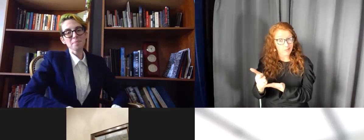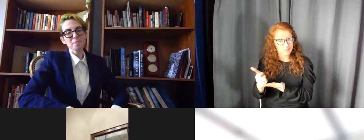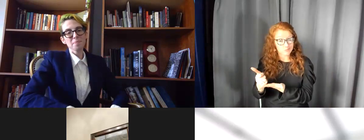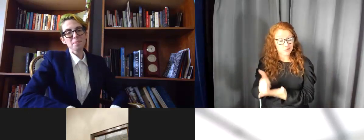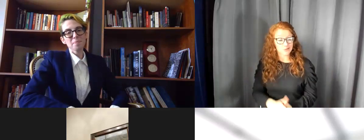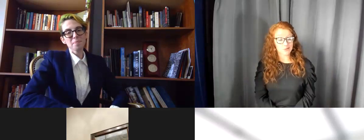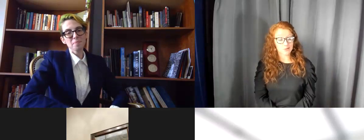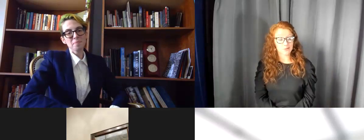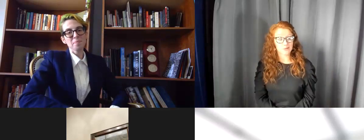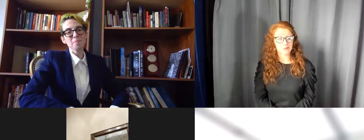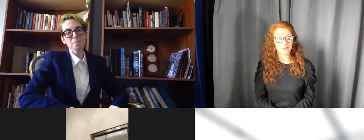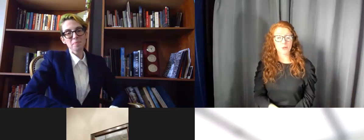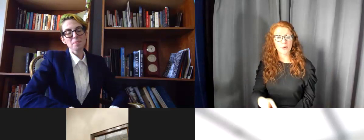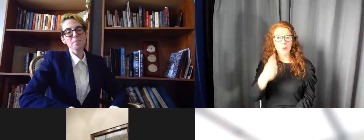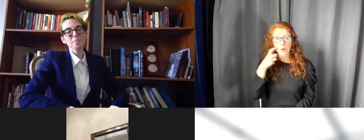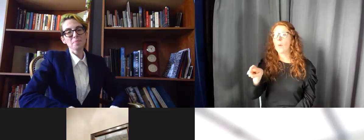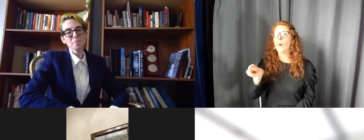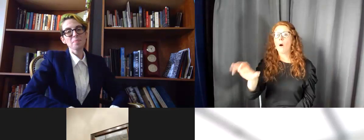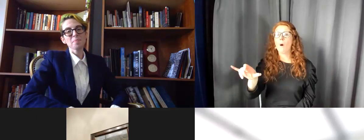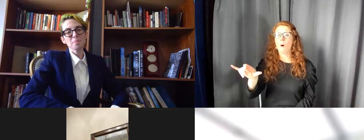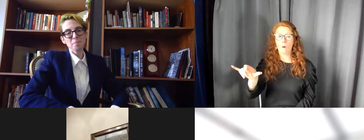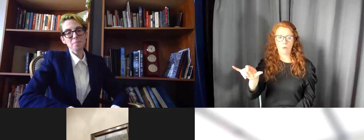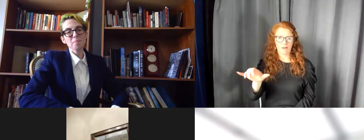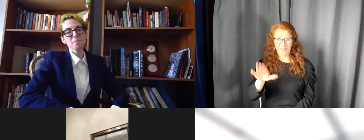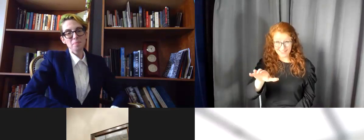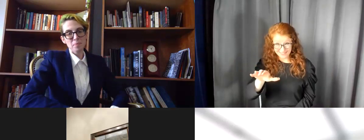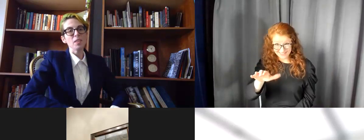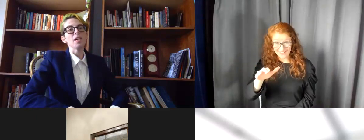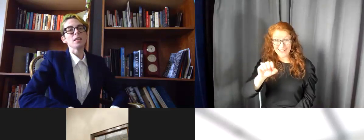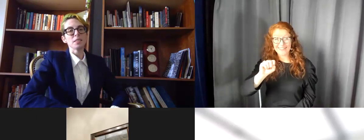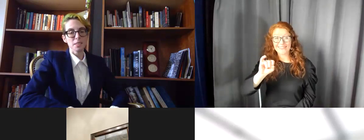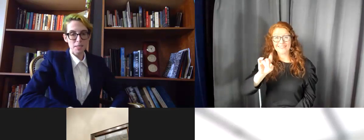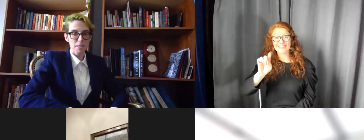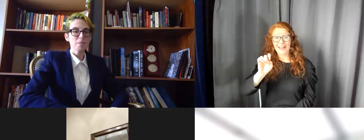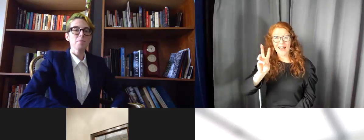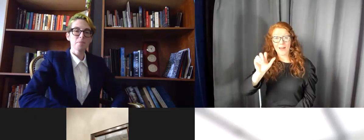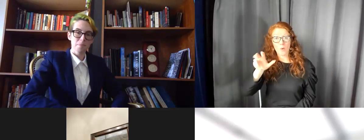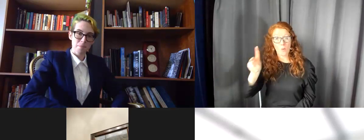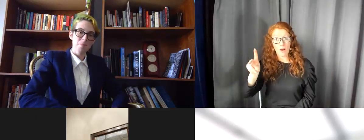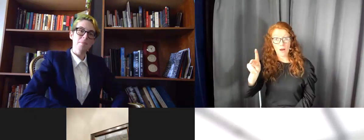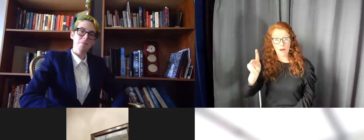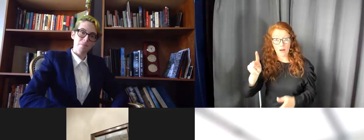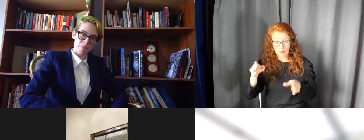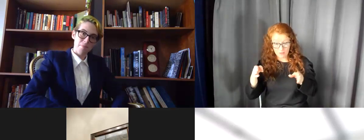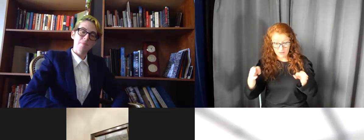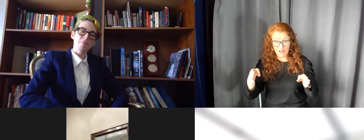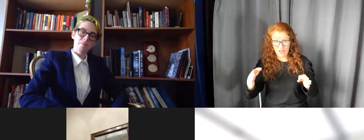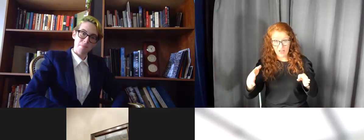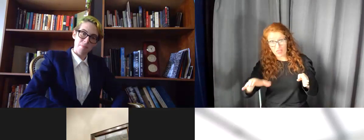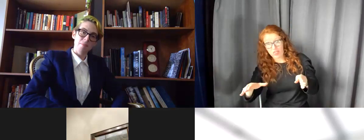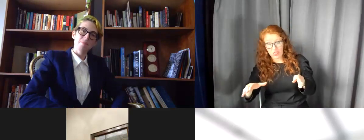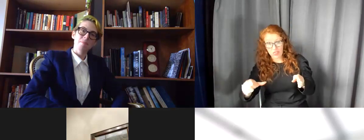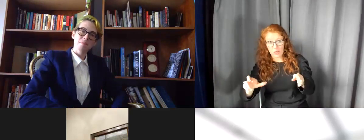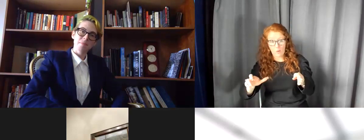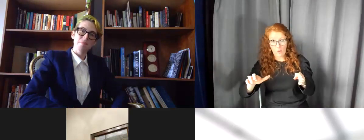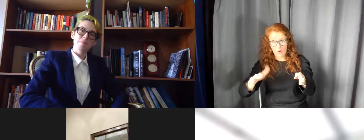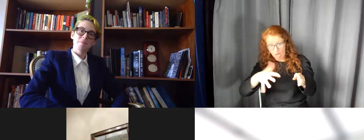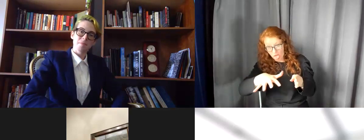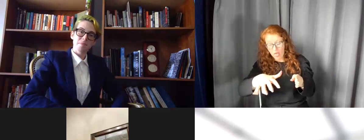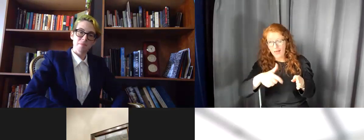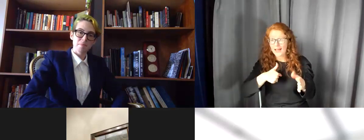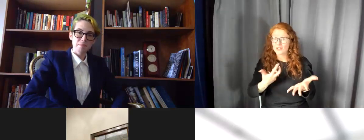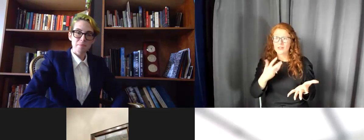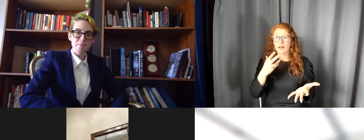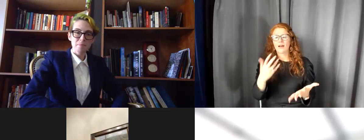Grace: just noticing those things really bad sidewalks or something else that I run into all the time when I just want to go on a walk. I mean